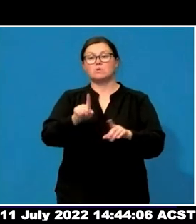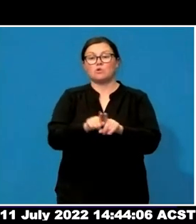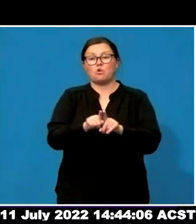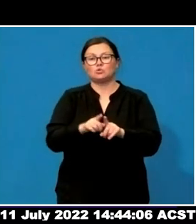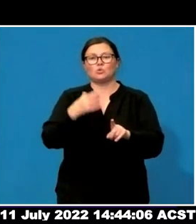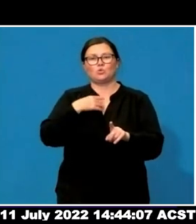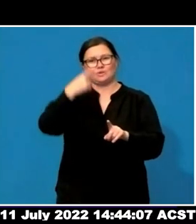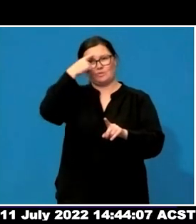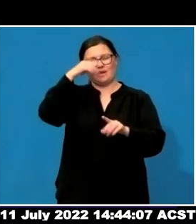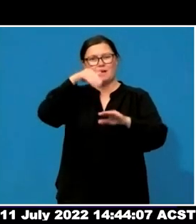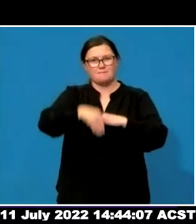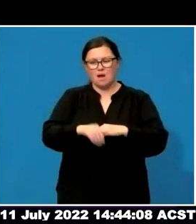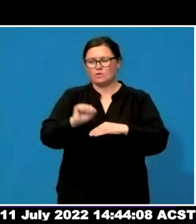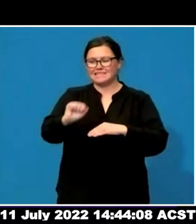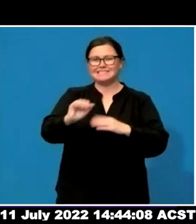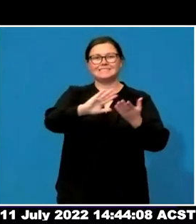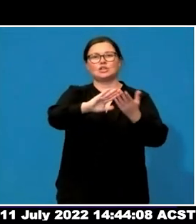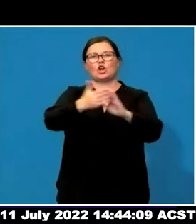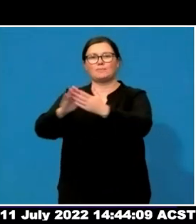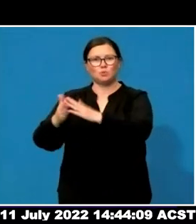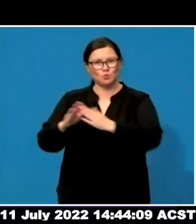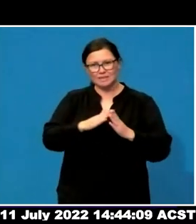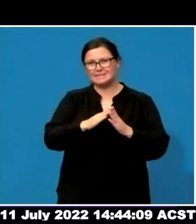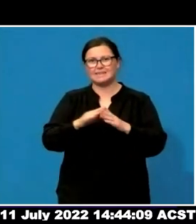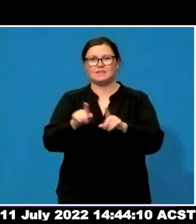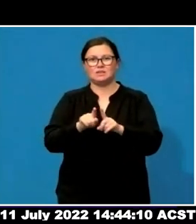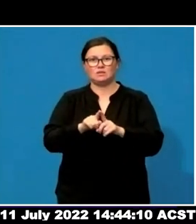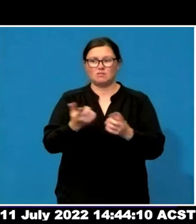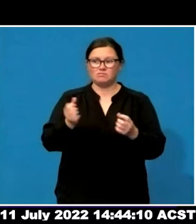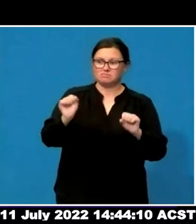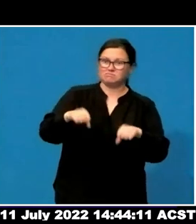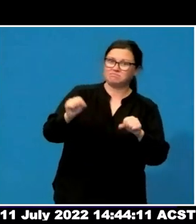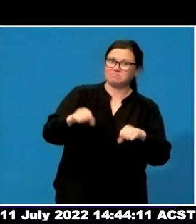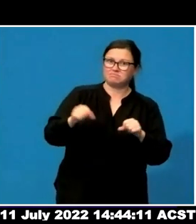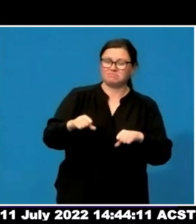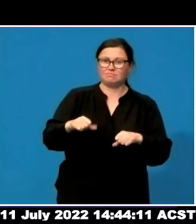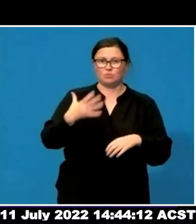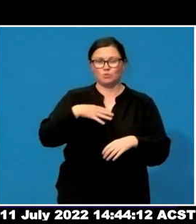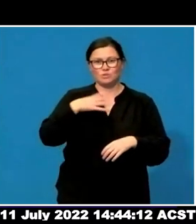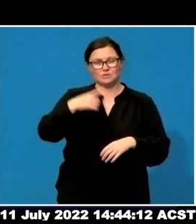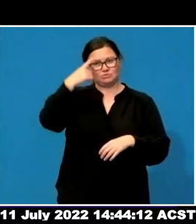Yeah, it extends out to his family who have a say, who have discussions with us, who